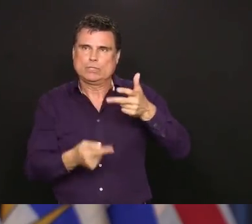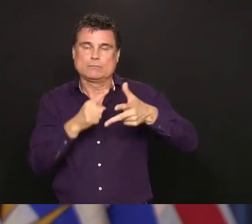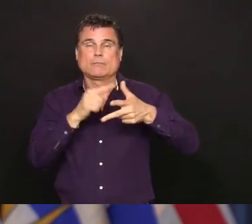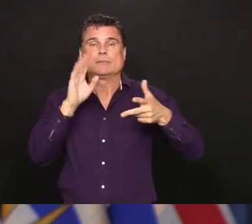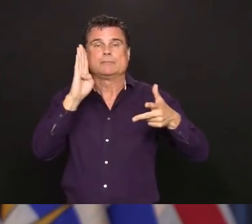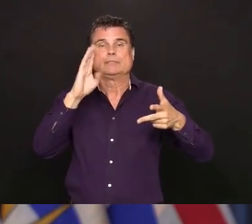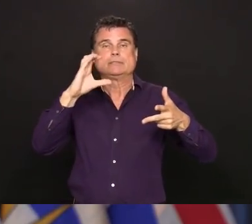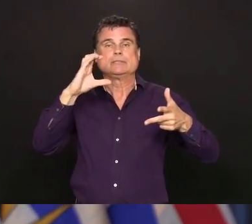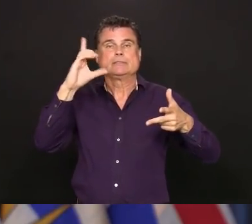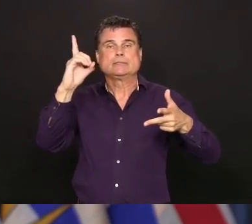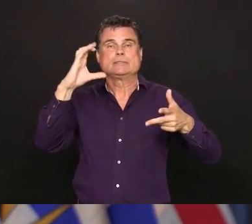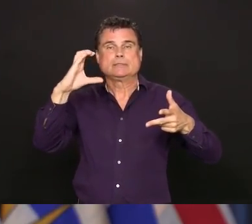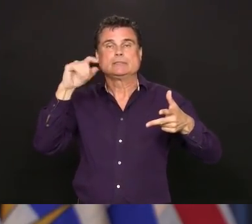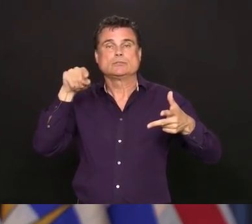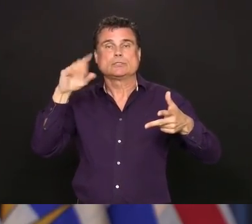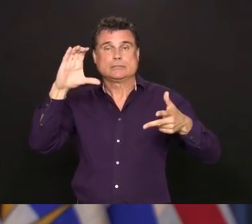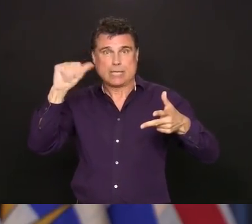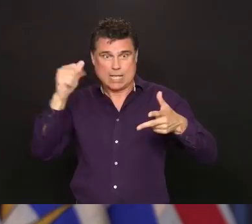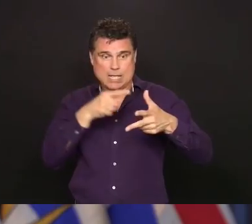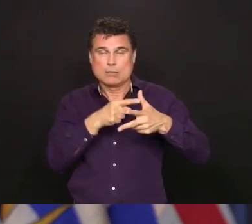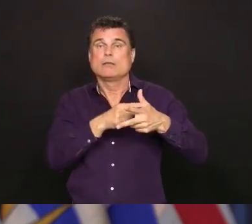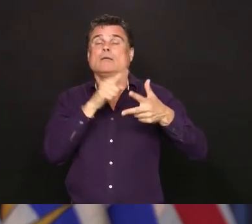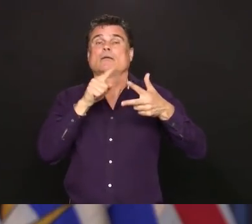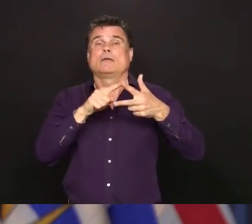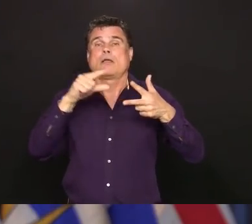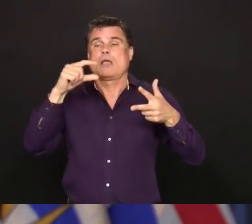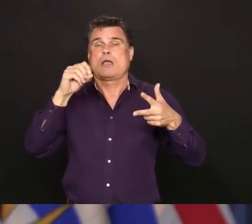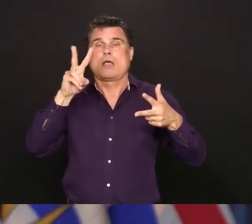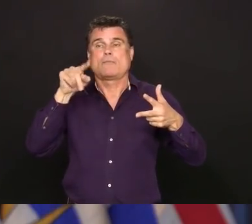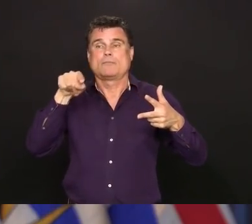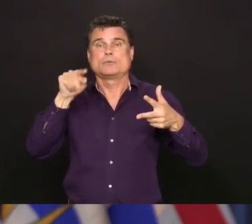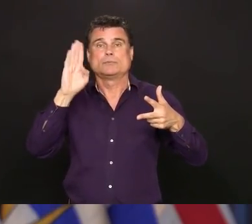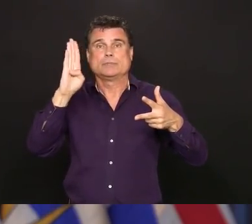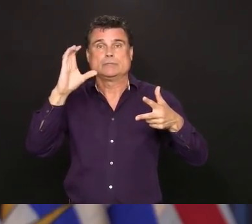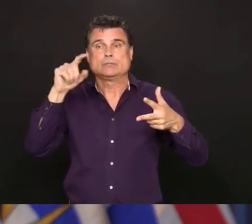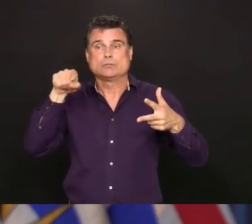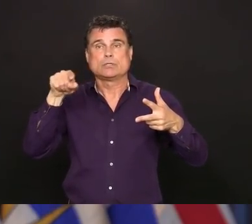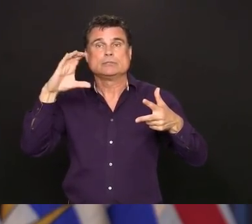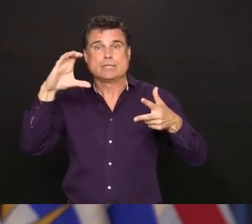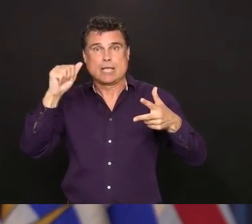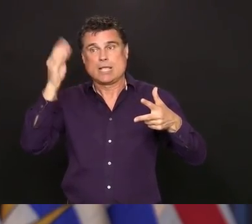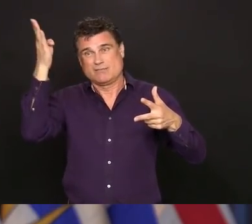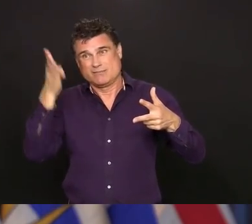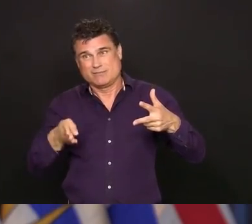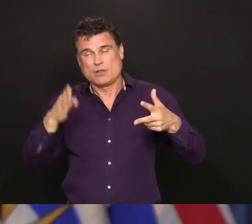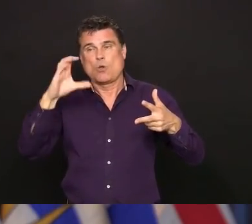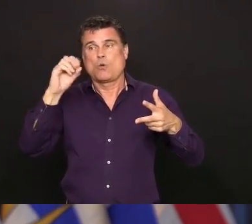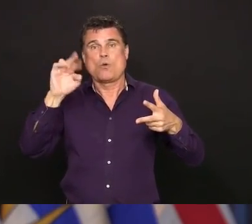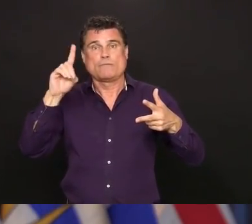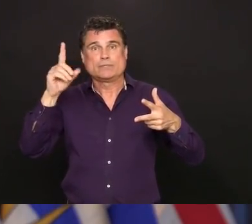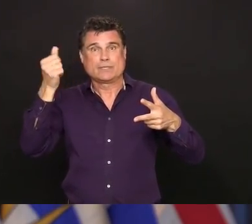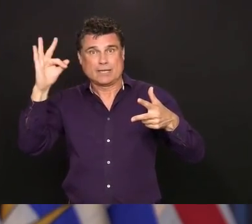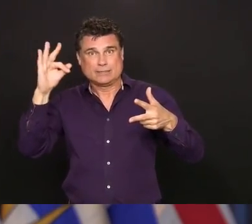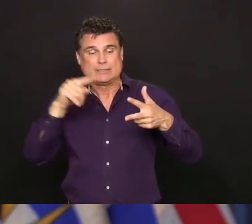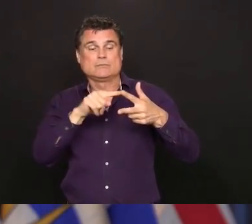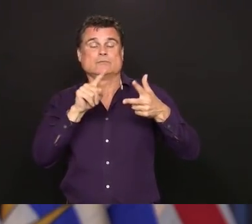updates, including case counts, prevention, risks and testing, visit: http://www.bccdc.ca/. For non-medical questions about the province's COVID-19 response, visit www.gov.bc.ca/covid19. And